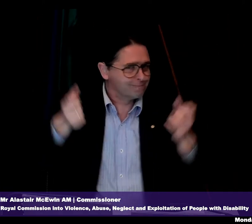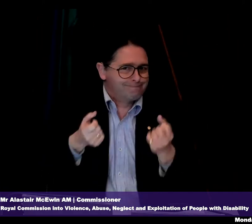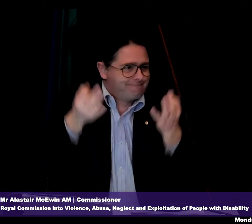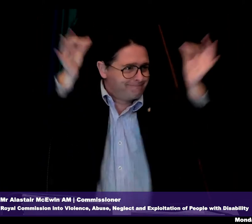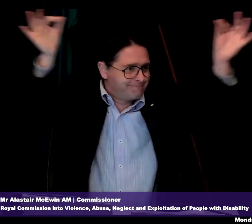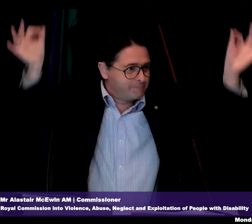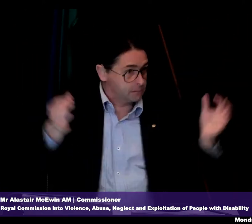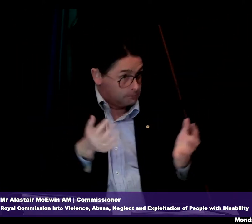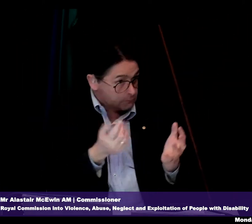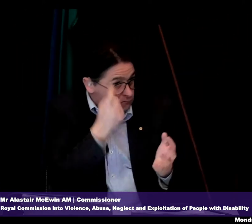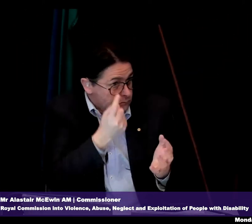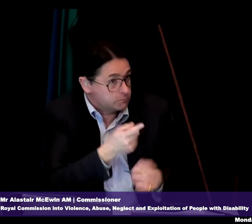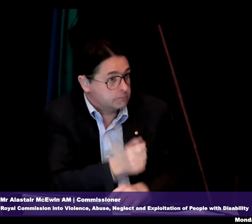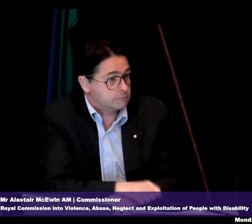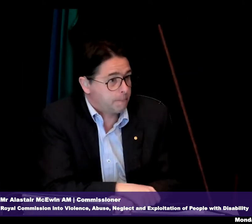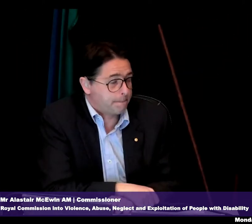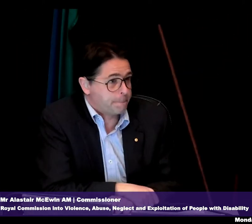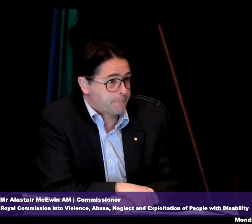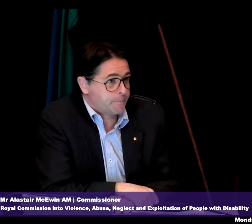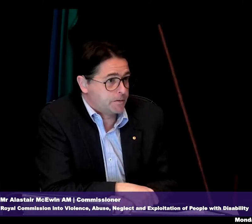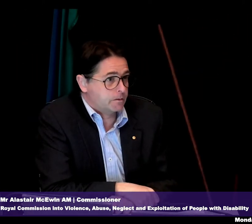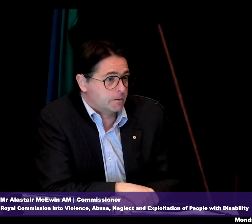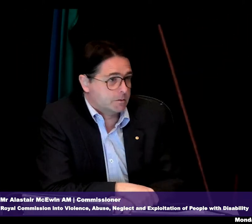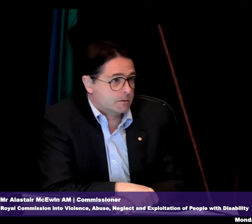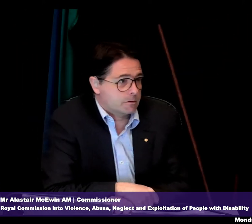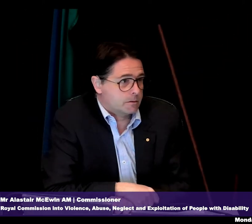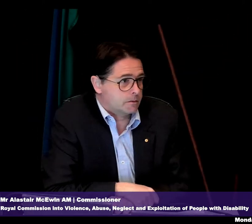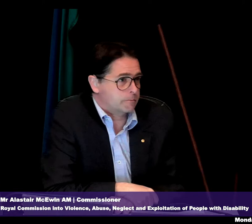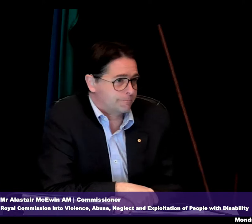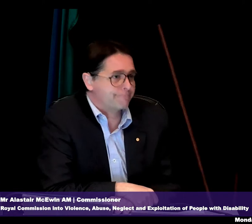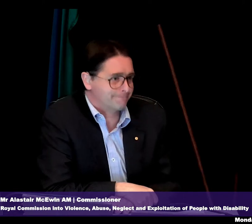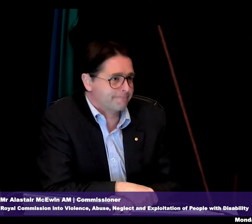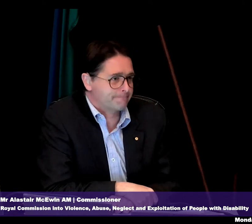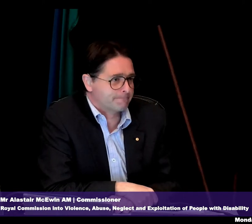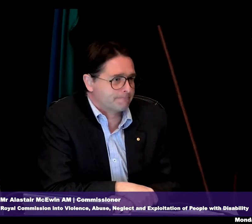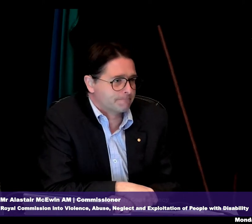options in terms of how to improve access? And how do you do that? JODY BARNEY: Yes, definitely.